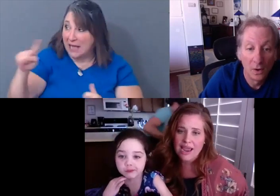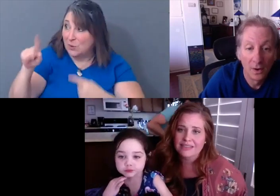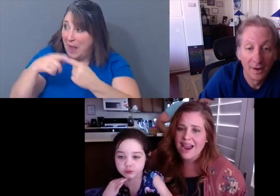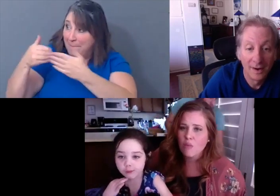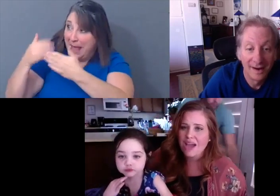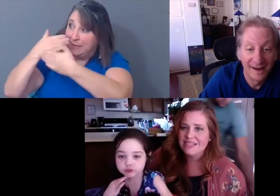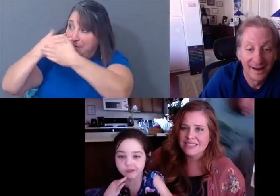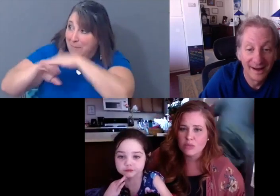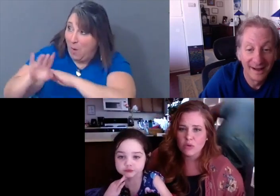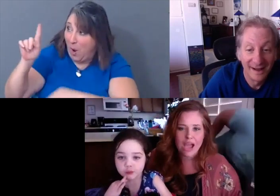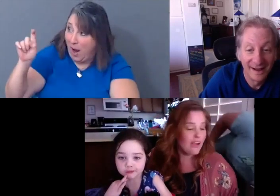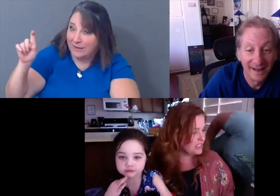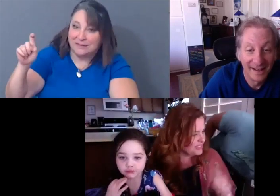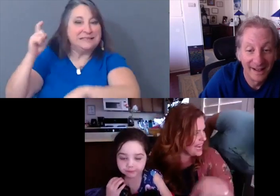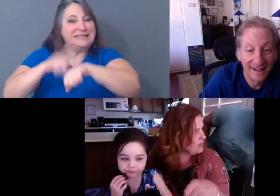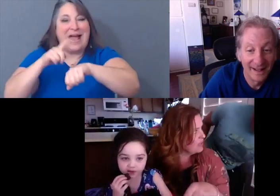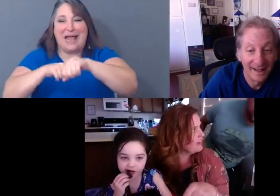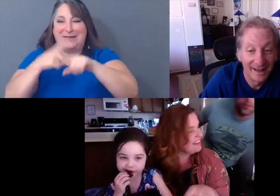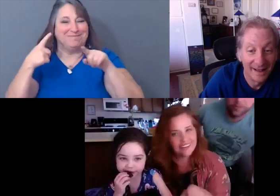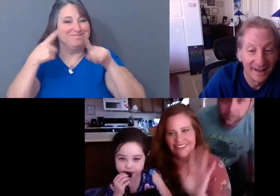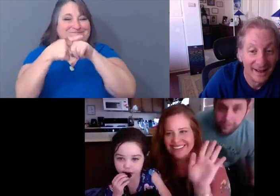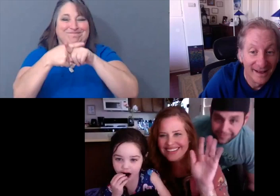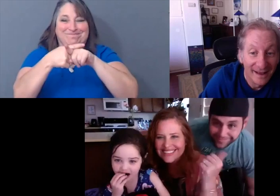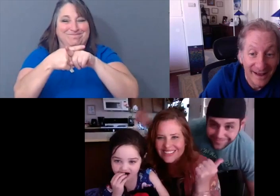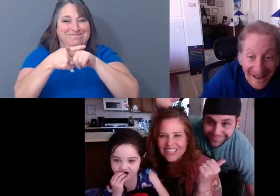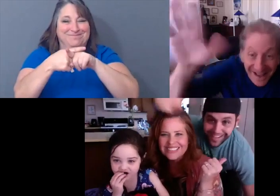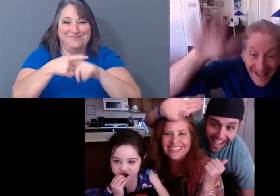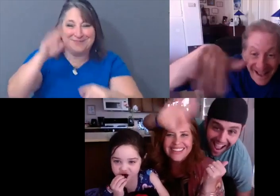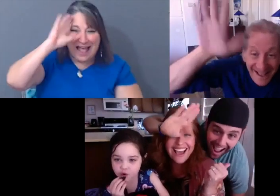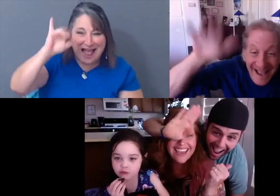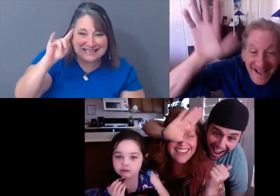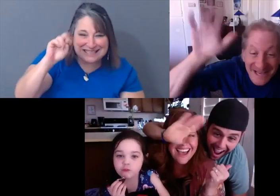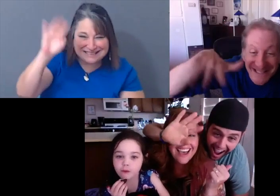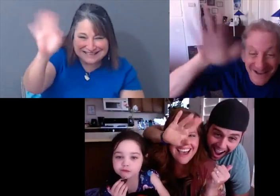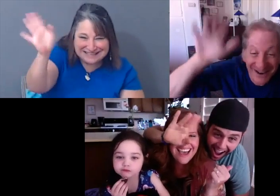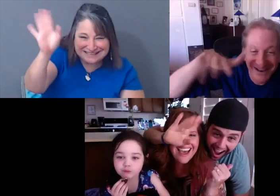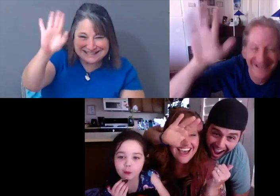And time wise, it didn't work out. Just say hi really quick. This is Justin. Hey mister?